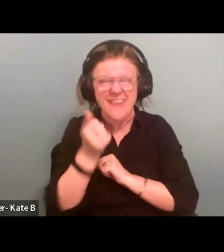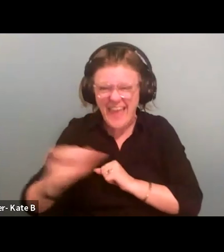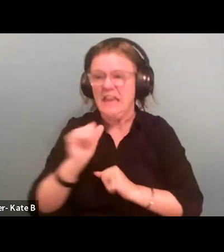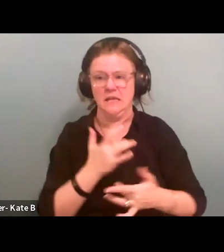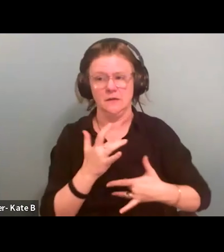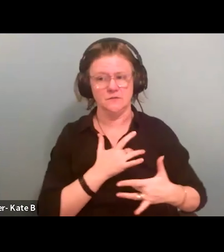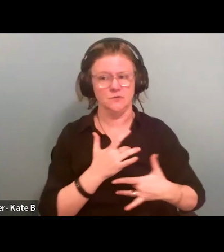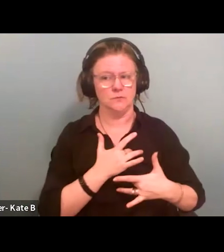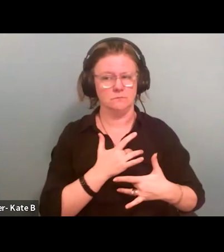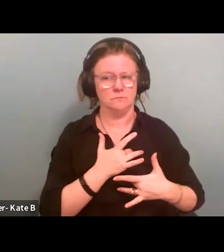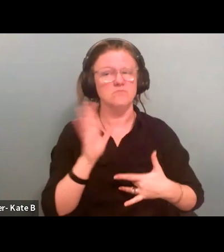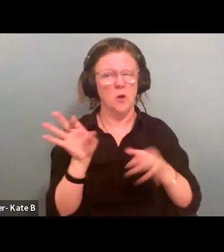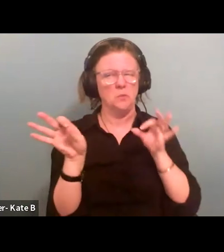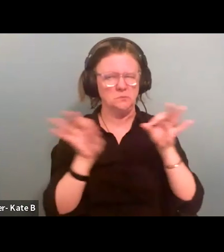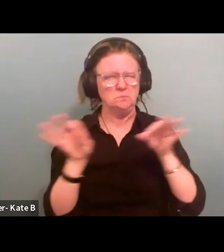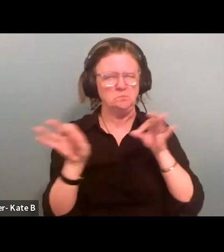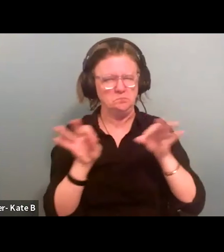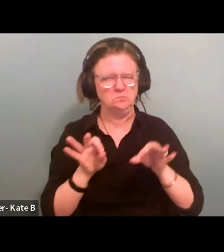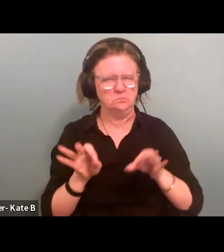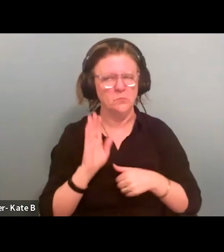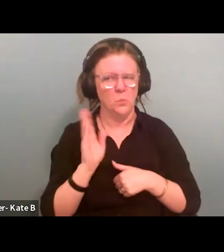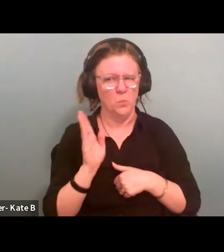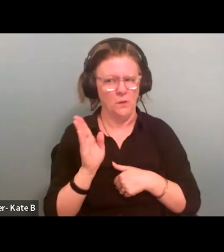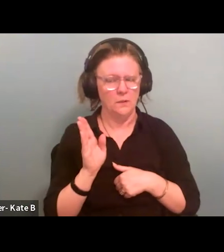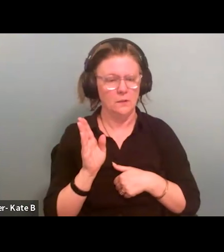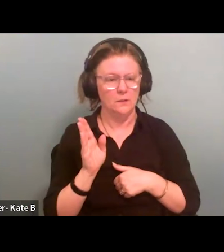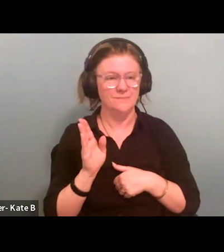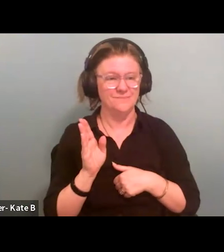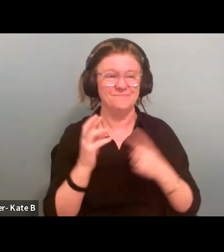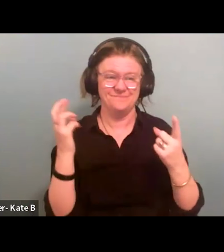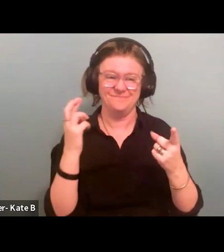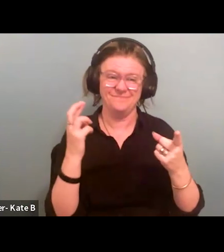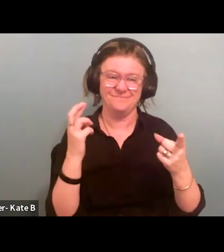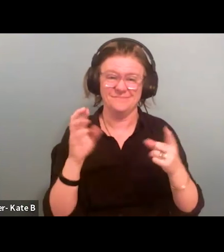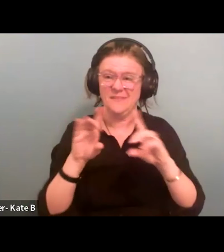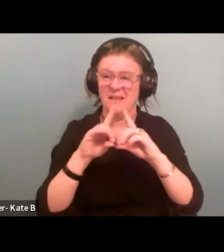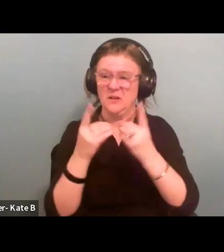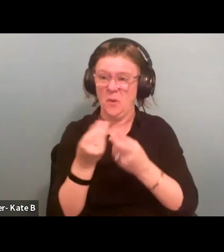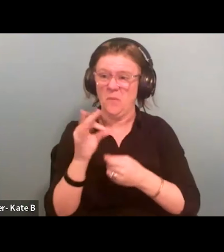And I'll go through some of the more detailed things. But realize that Department of Aging in Pennsylvania